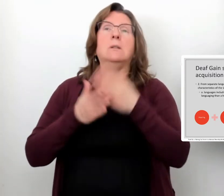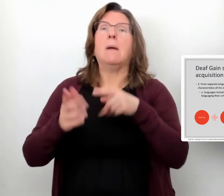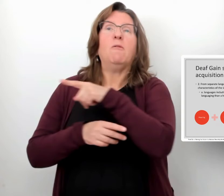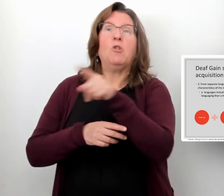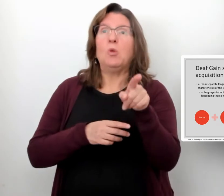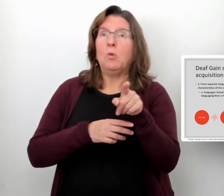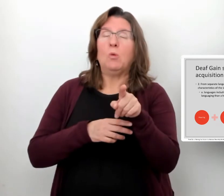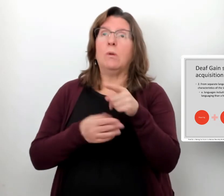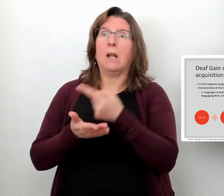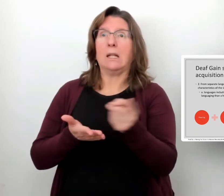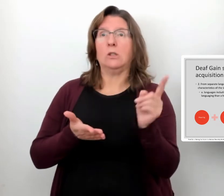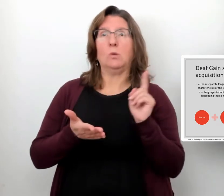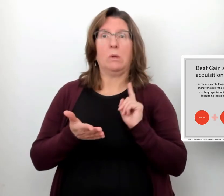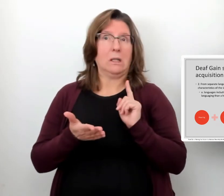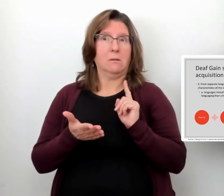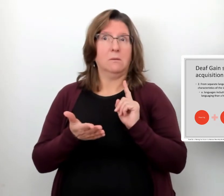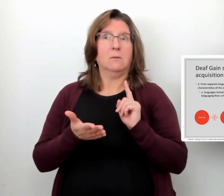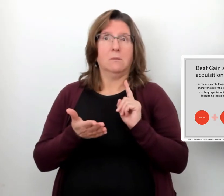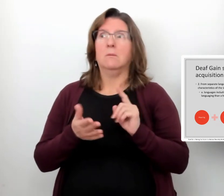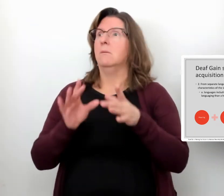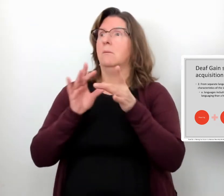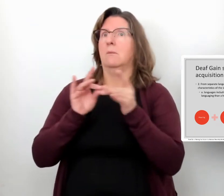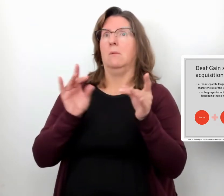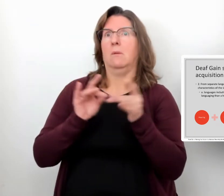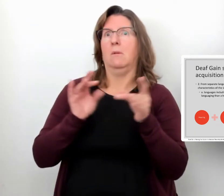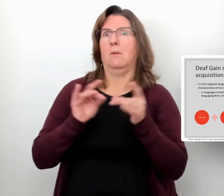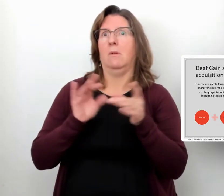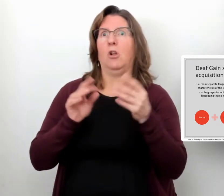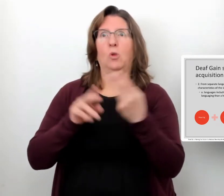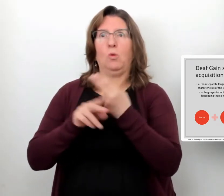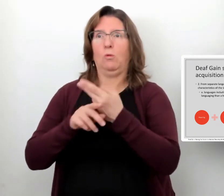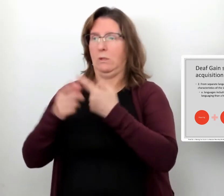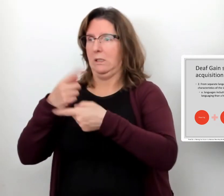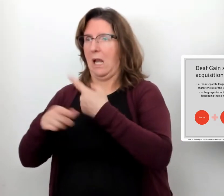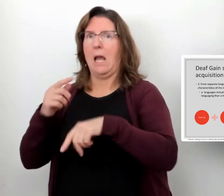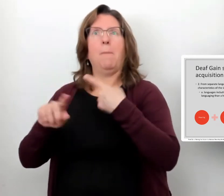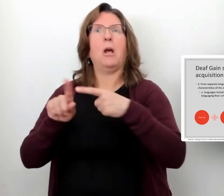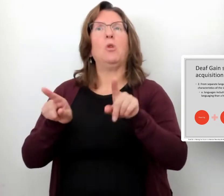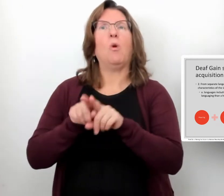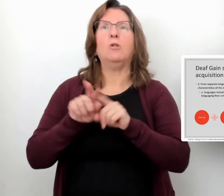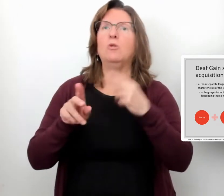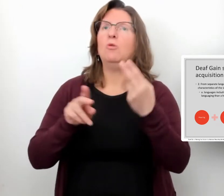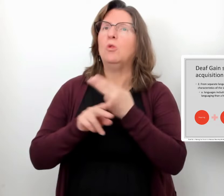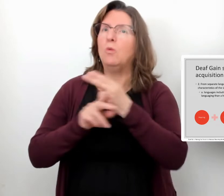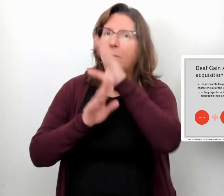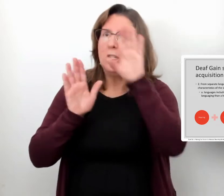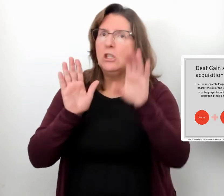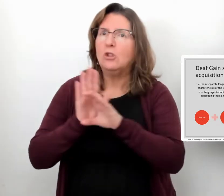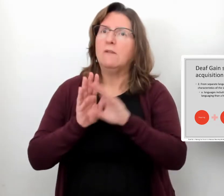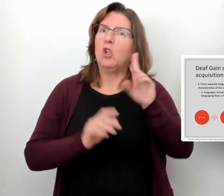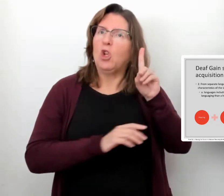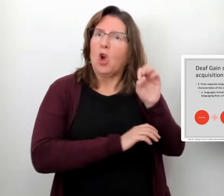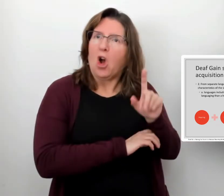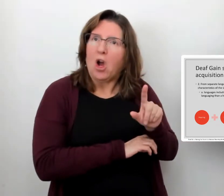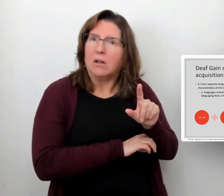For example, some of you in a previous assignment were signing your passages but were also turning your camera